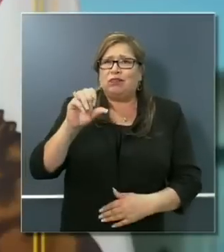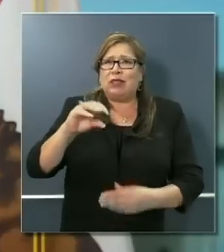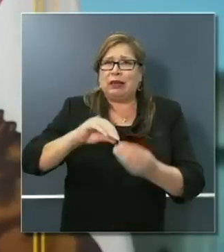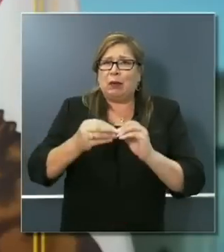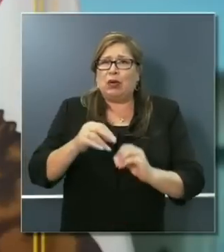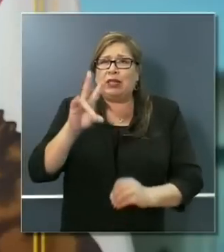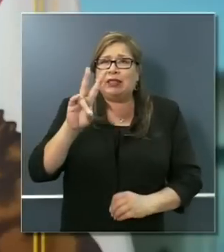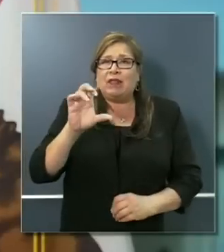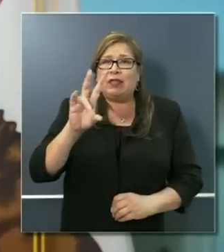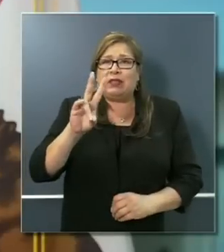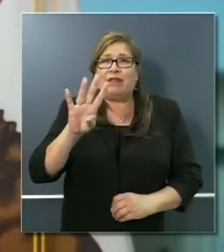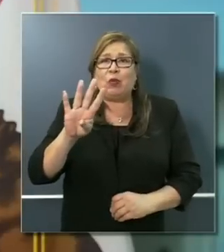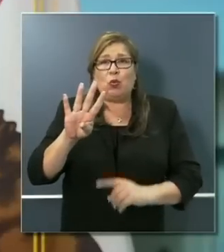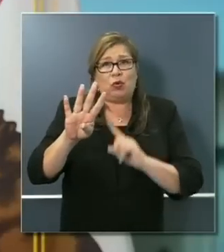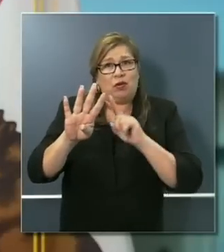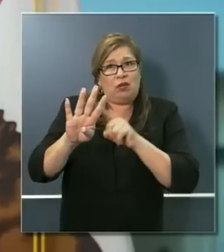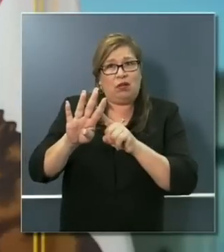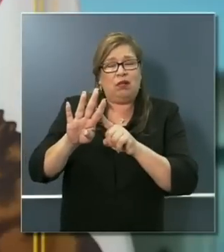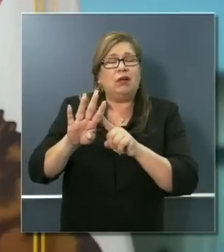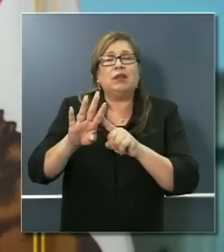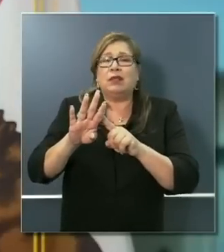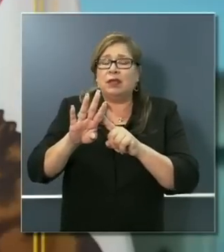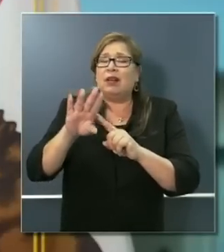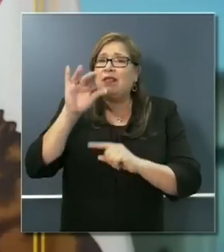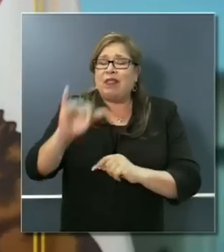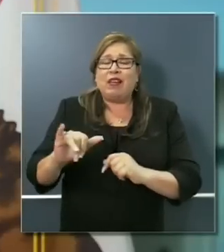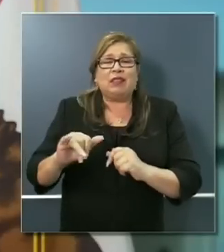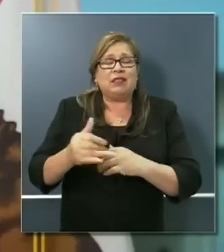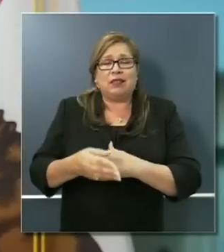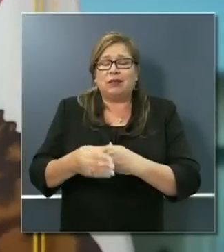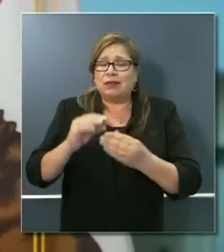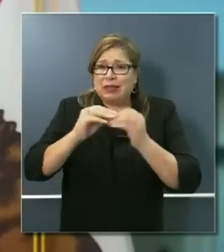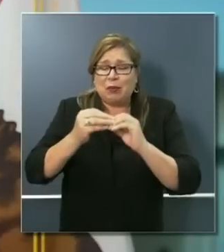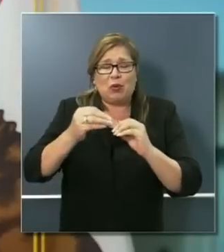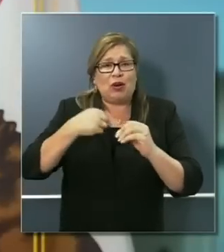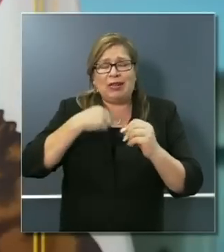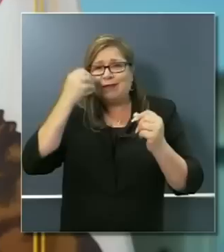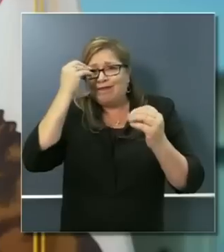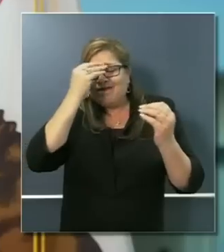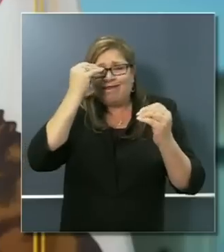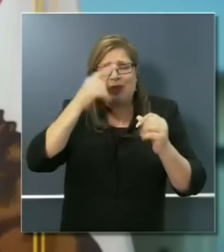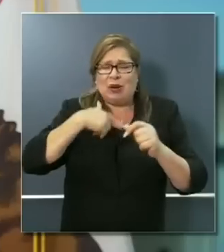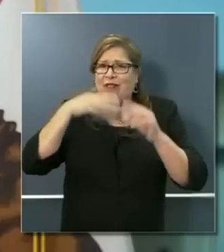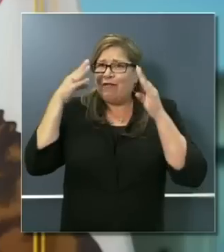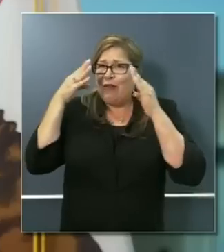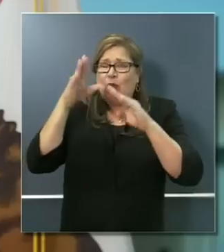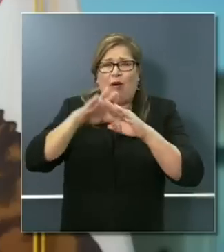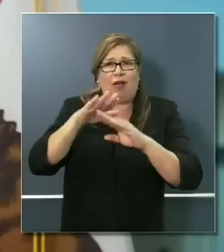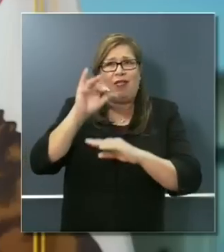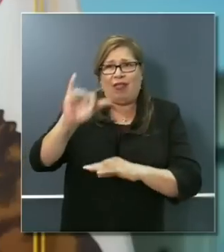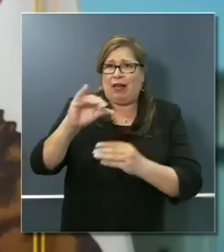CONSEQUENCE, SOME OF THOSE EARLY ACTIONS MAY PROVE FRUITFUL. WE ARE GETTING WORD THAT THE GOVERNOR IS ABOUT TO START SPEAKING AND LET'S LISTEN LIVE